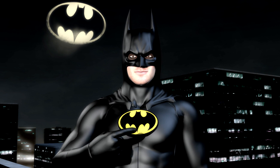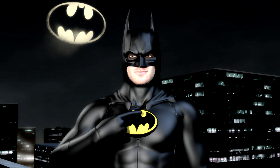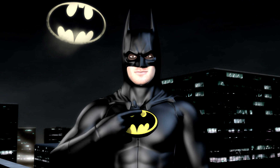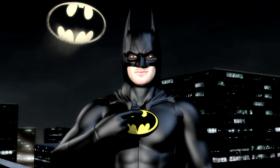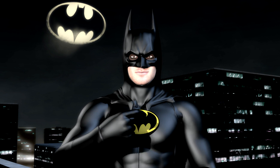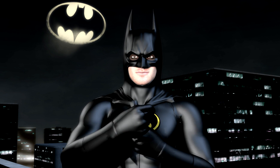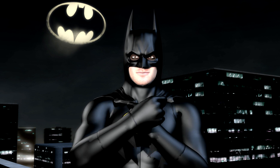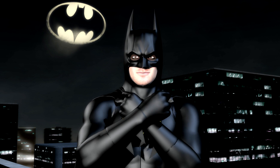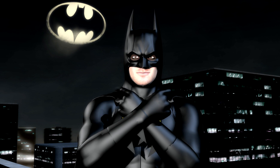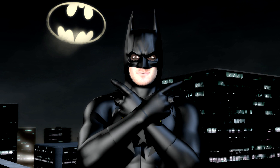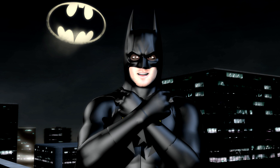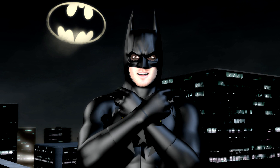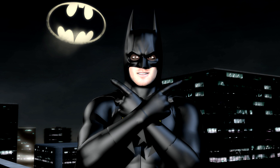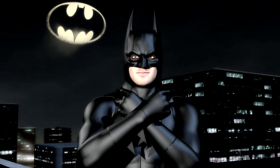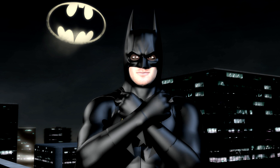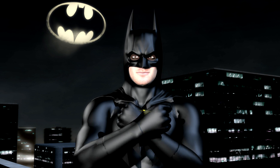I am Batman